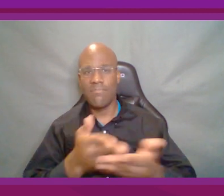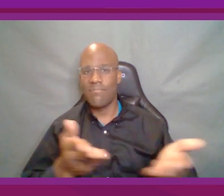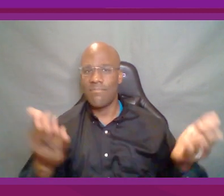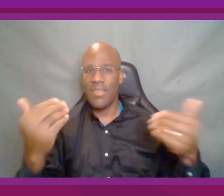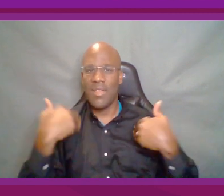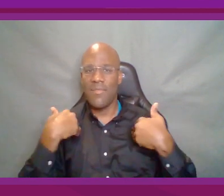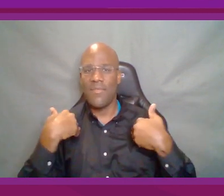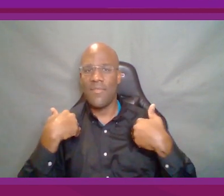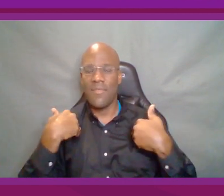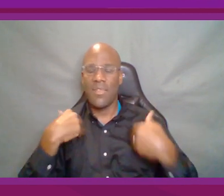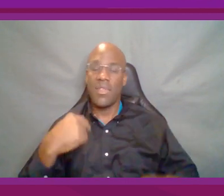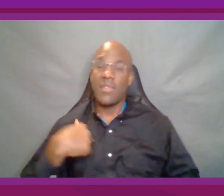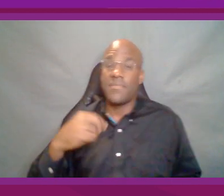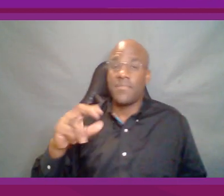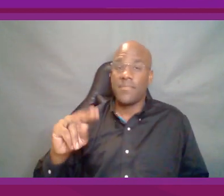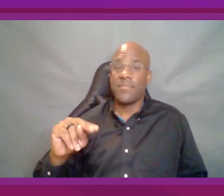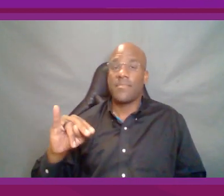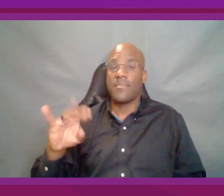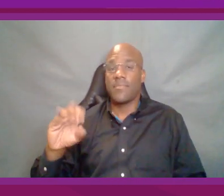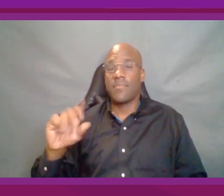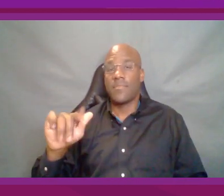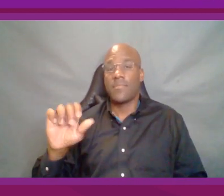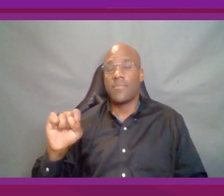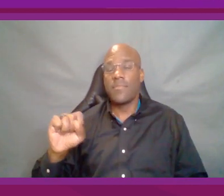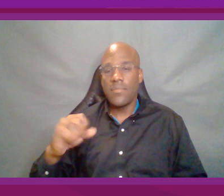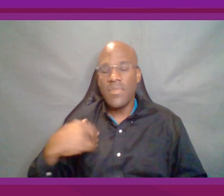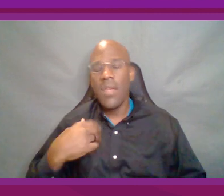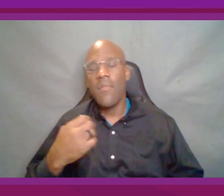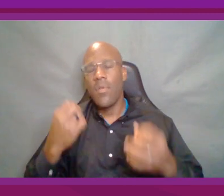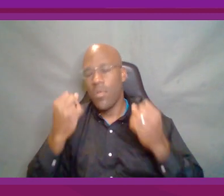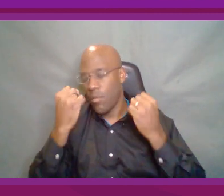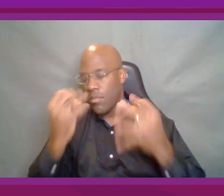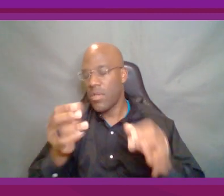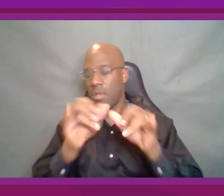[NICHOLAS]: So this is Nicholas, you know there's so much systems change that needs